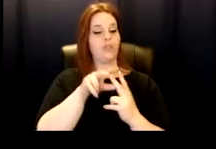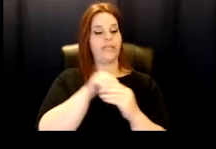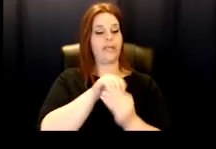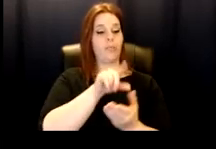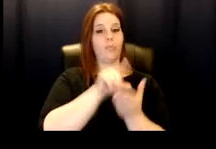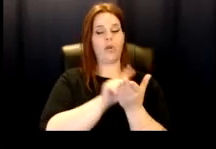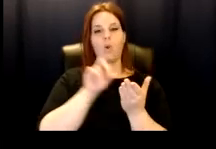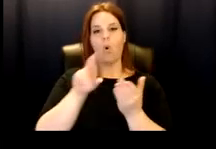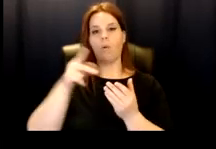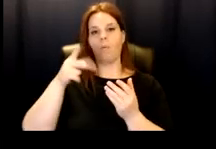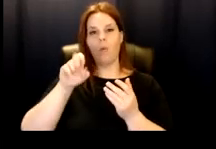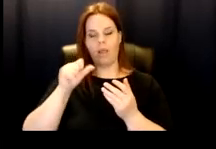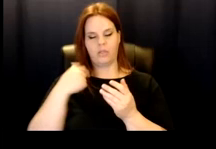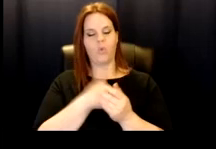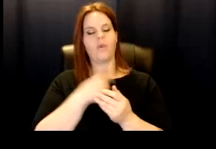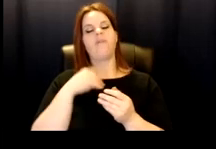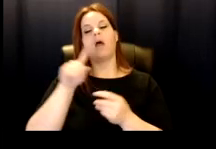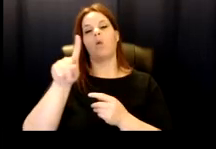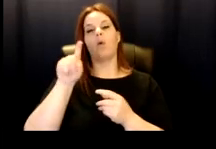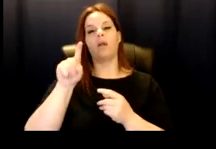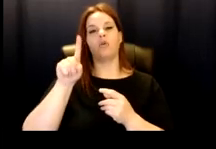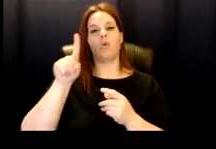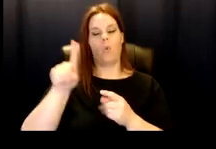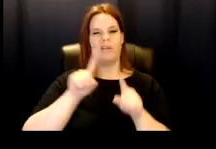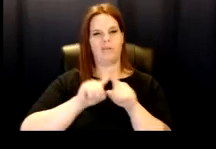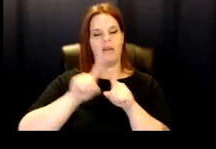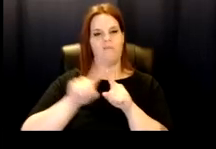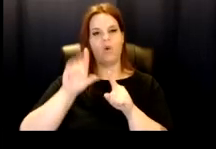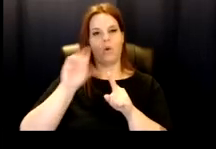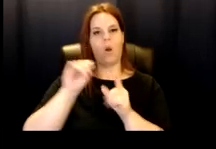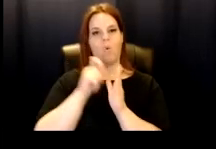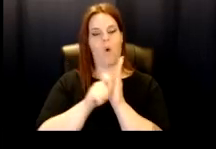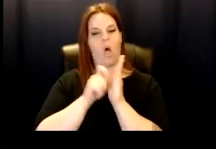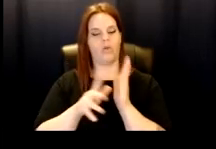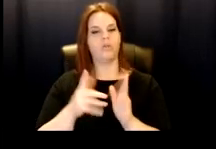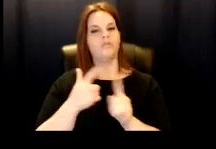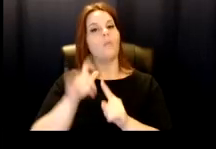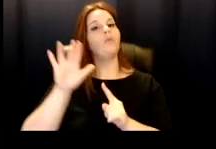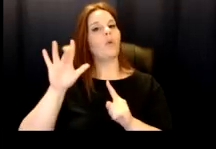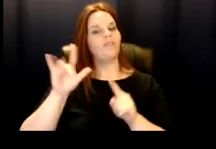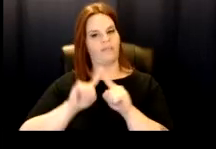have had 100 101 different co authors from 25 different universities in the United States